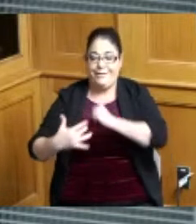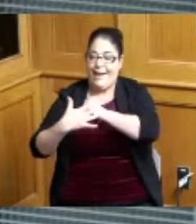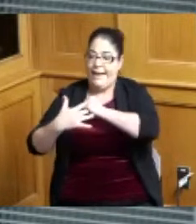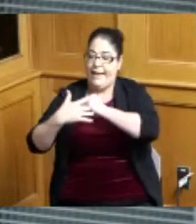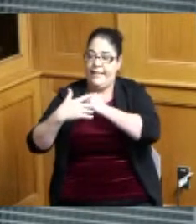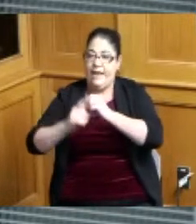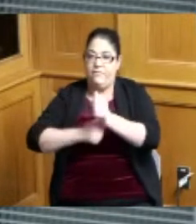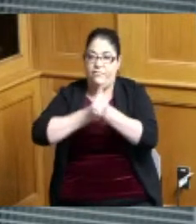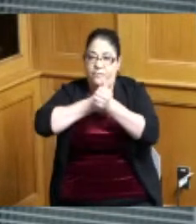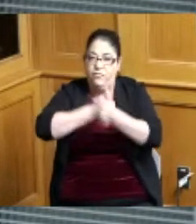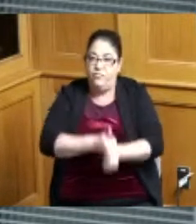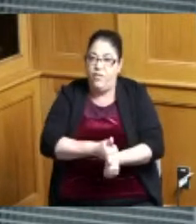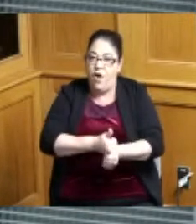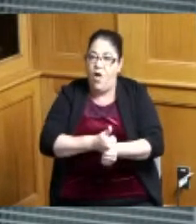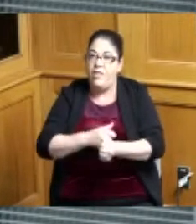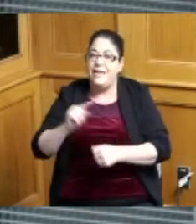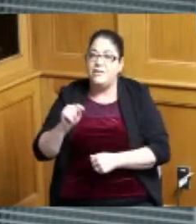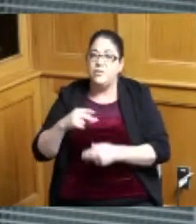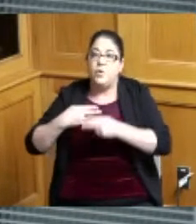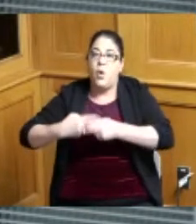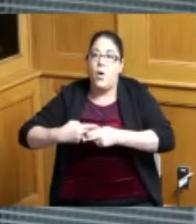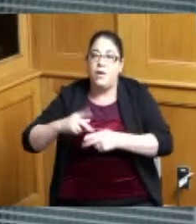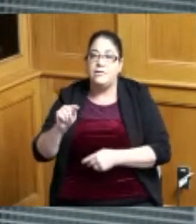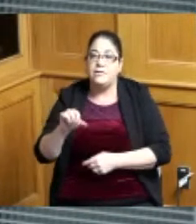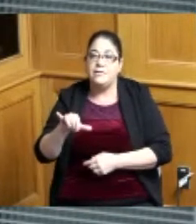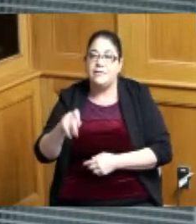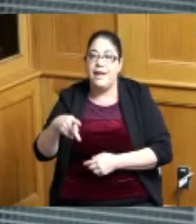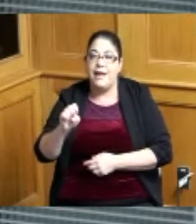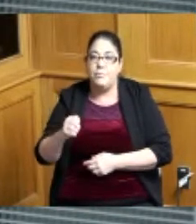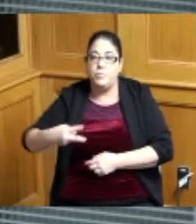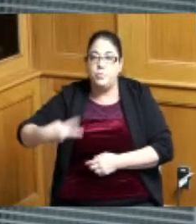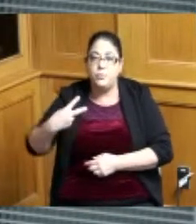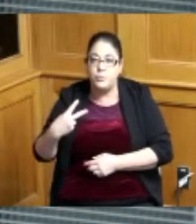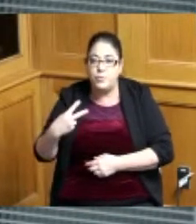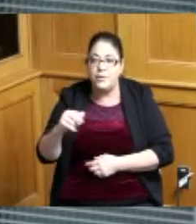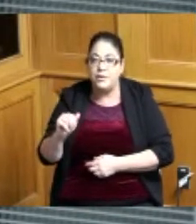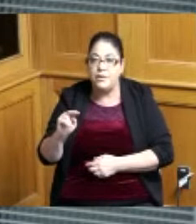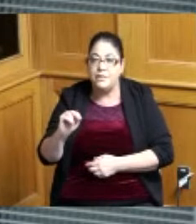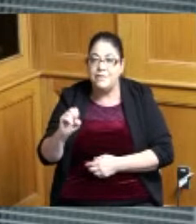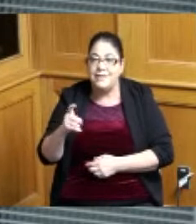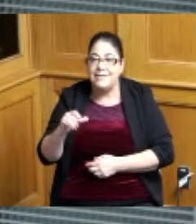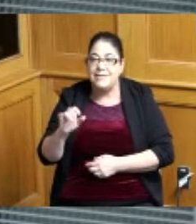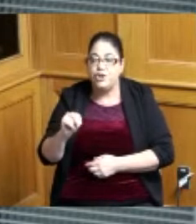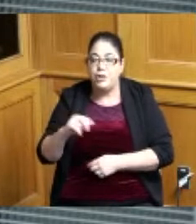this is I believe a type two expedited annexation so it has a tight time period on it